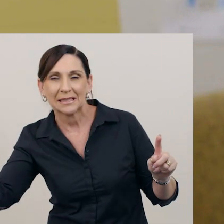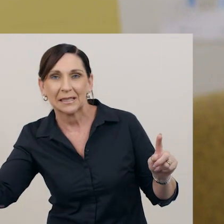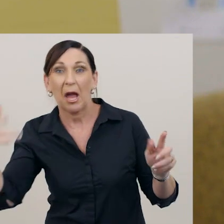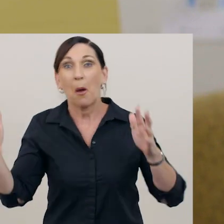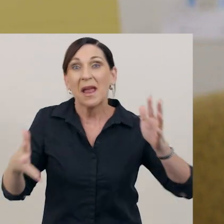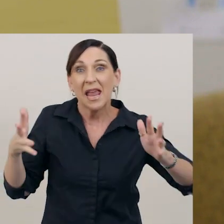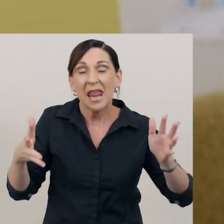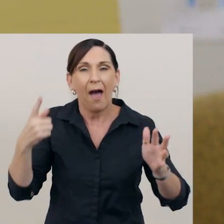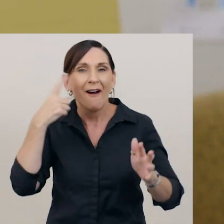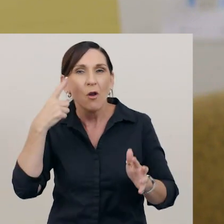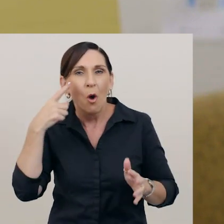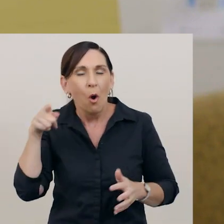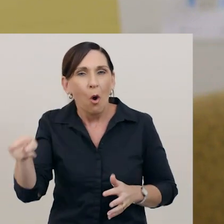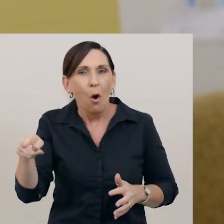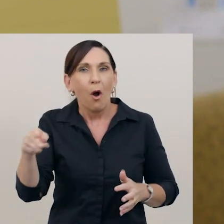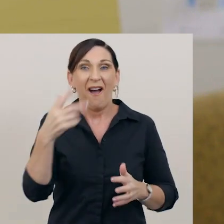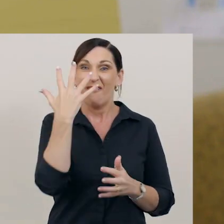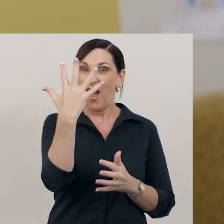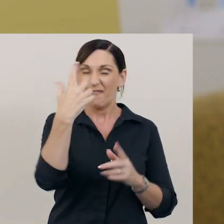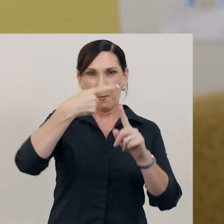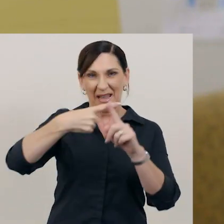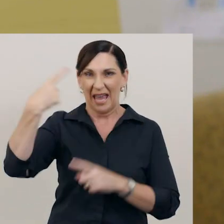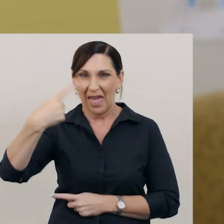Let’s try now. Adding 5 and 11,